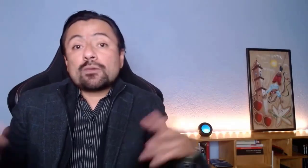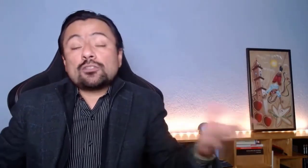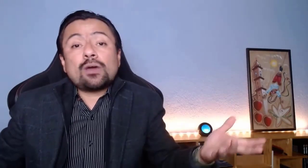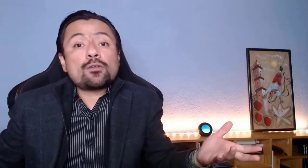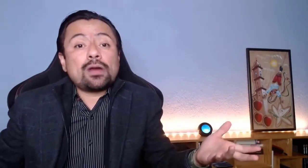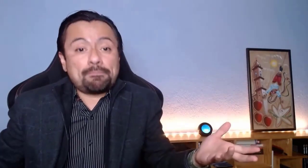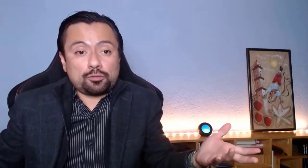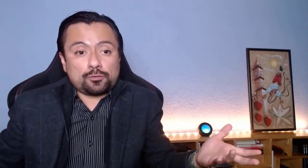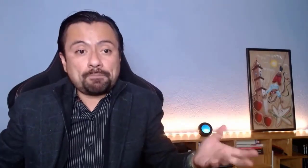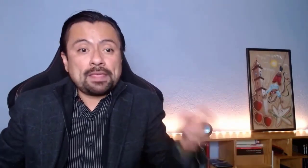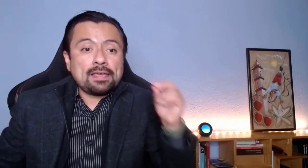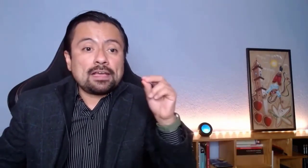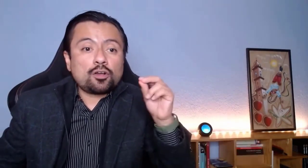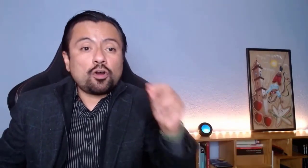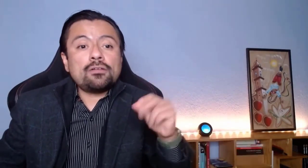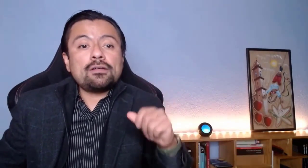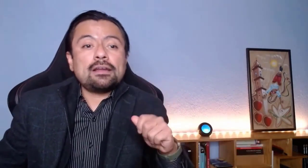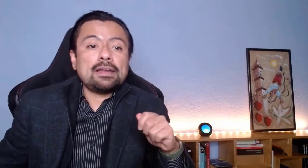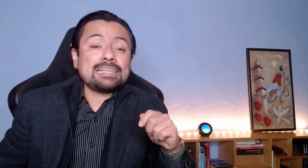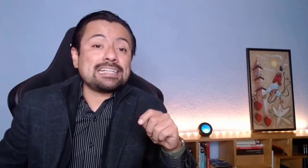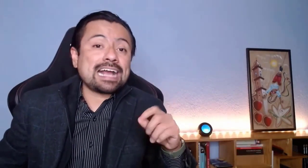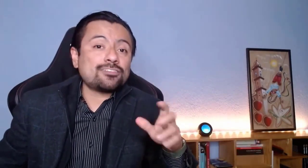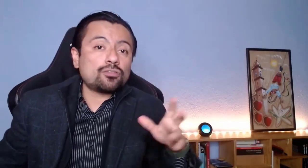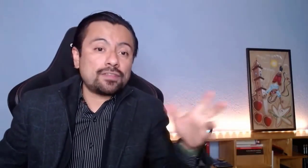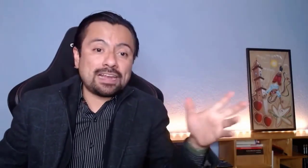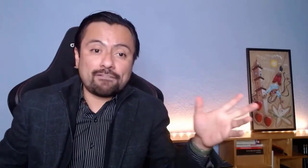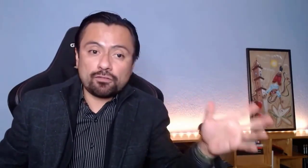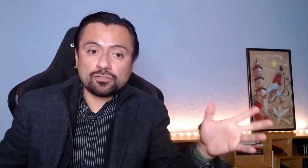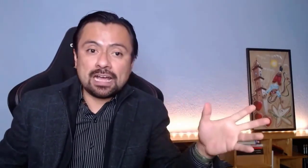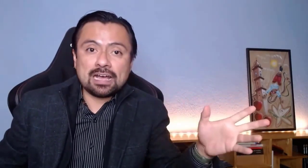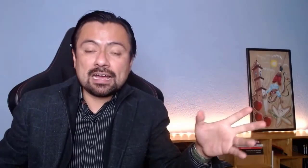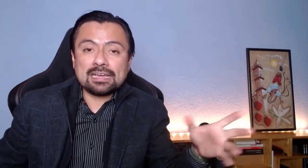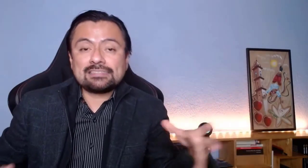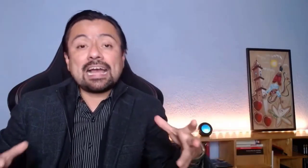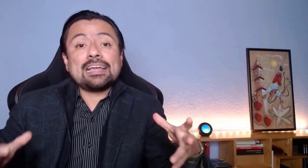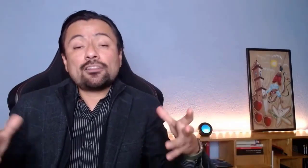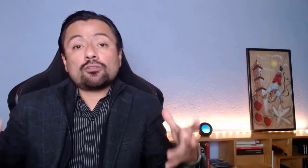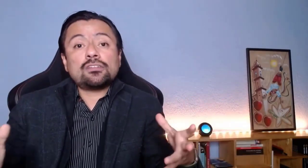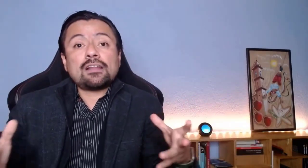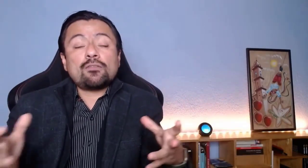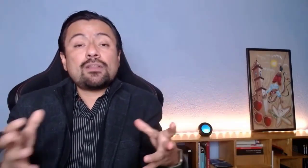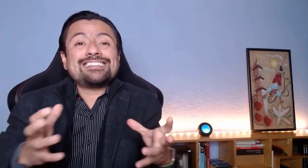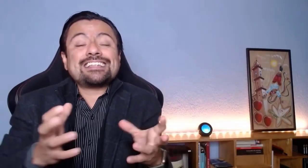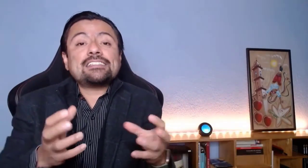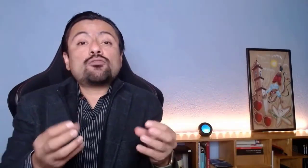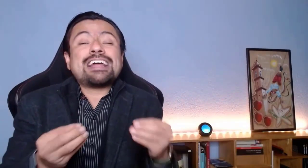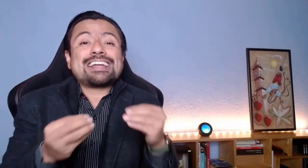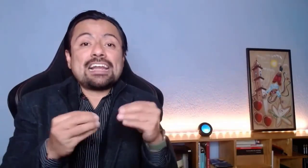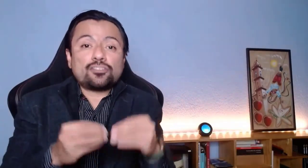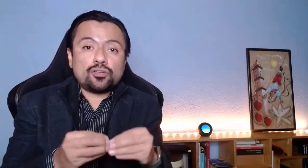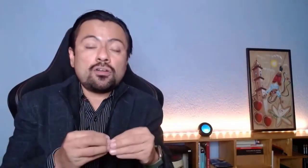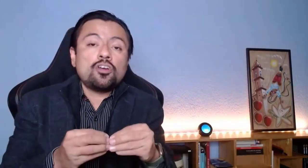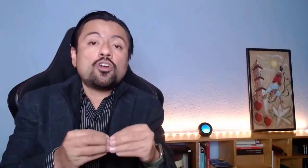homicides since there are no bodies with this case the pit is then